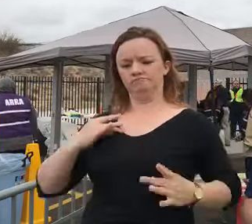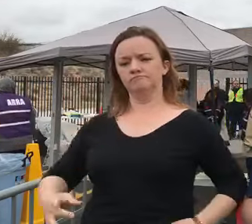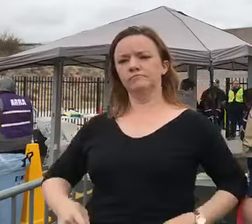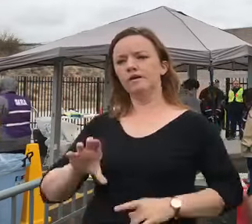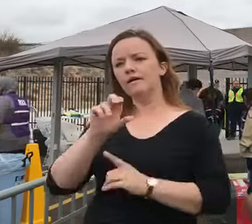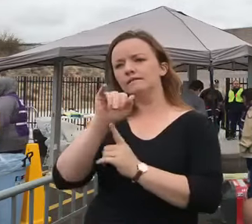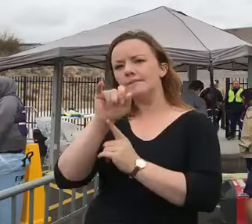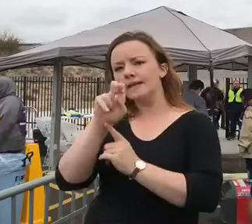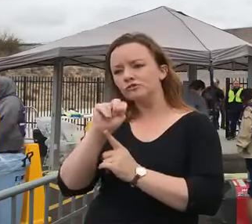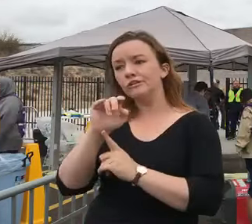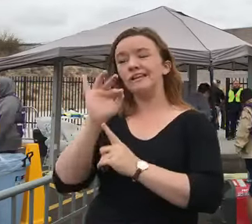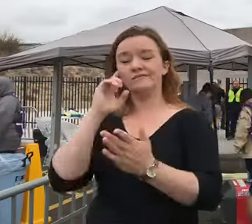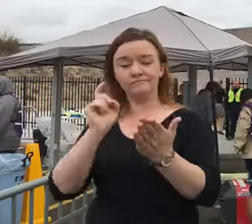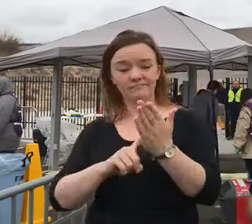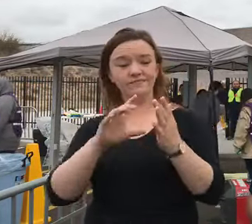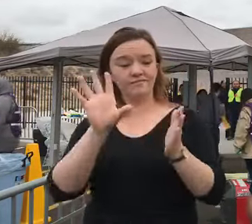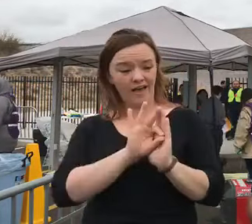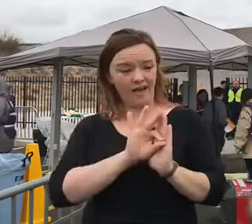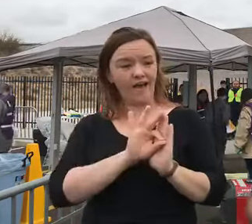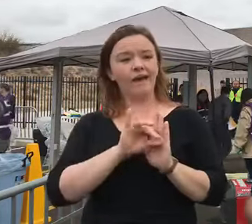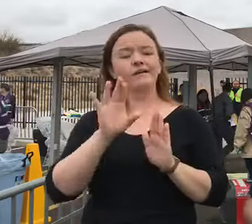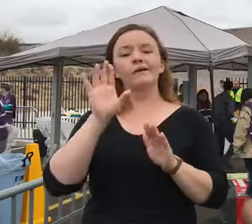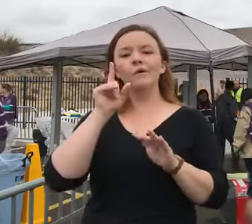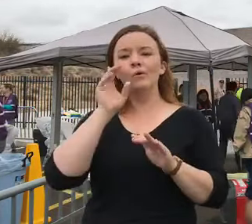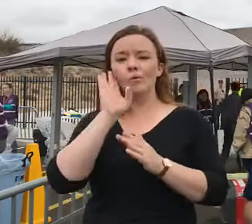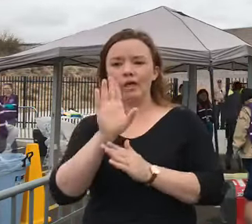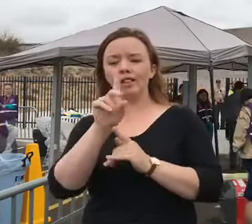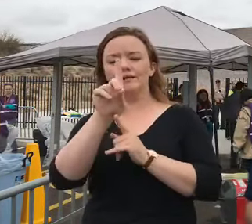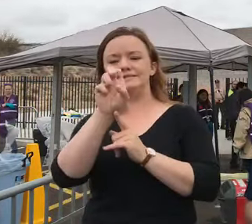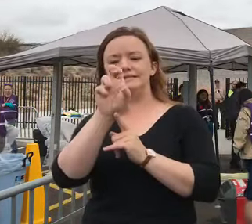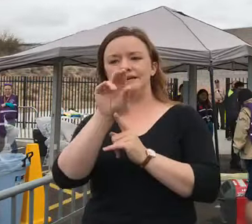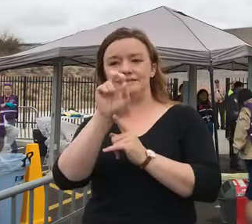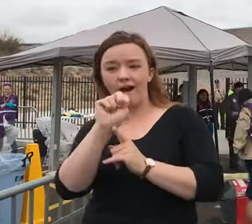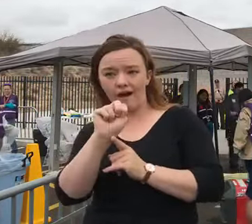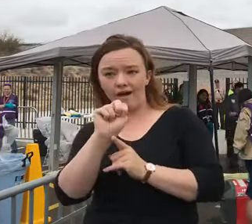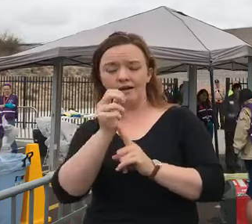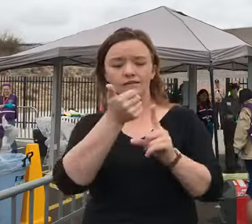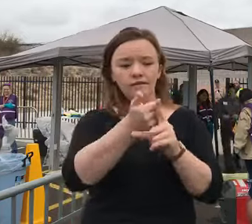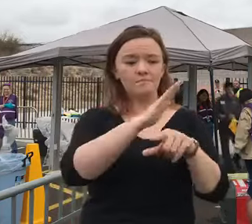then you're sent in to decon, and if you have pets with you, that's the same thing that would happen.